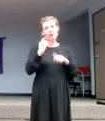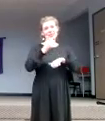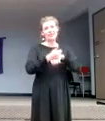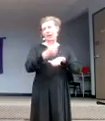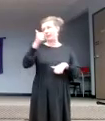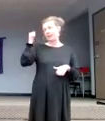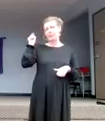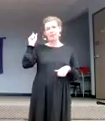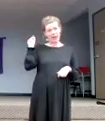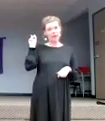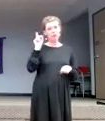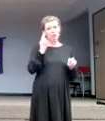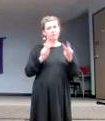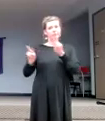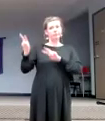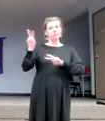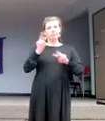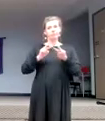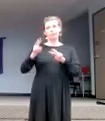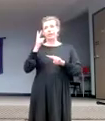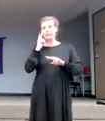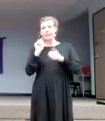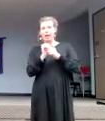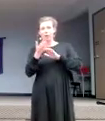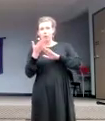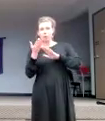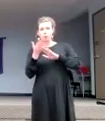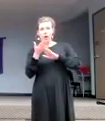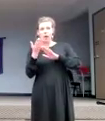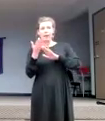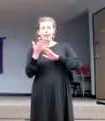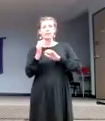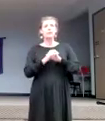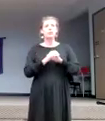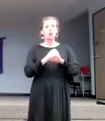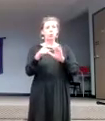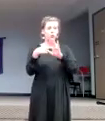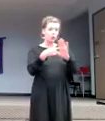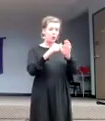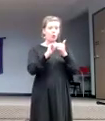here so you can go take a look at it. It's fully functional as we- So we'll show you how that